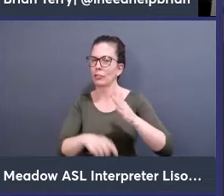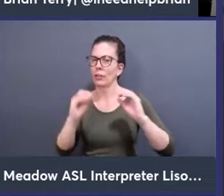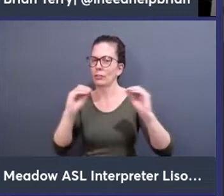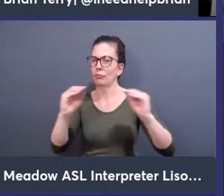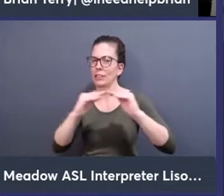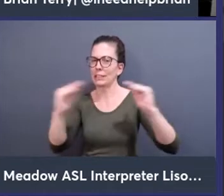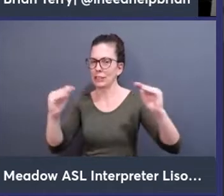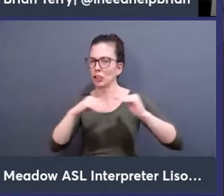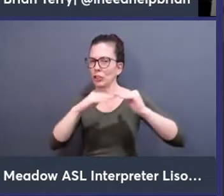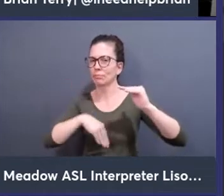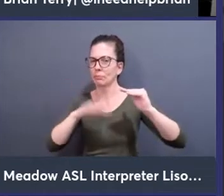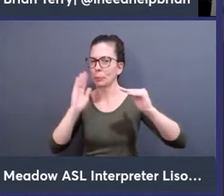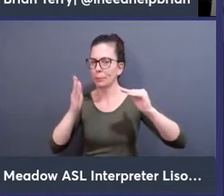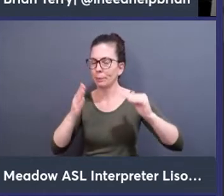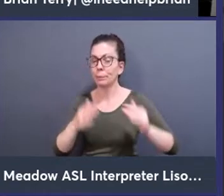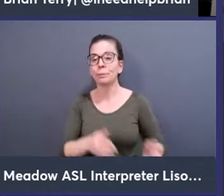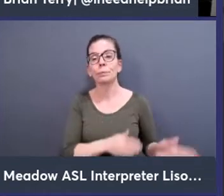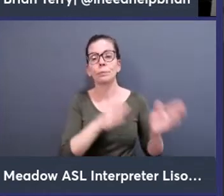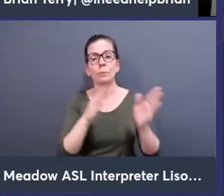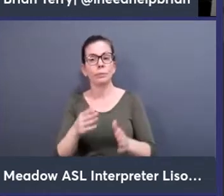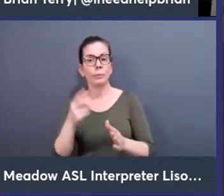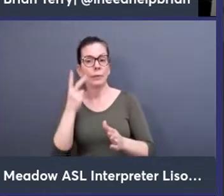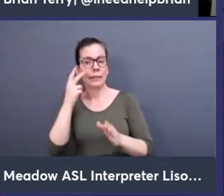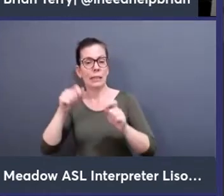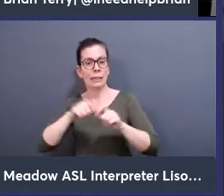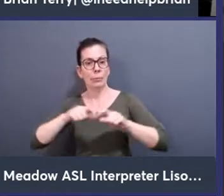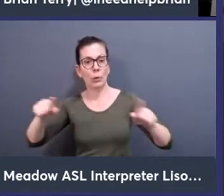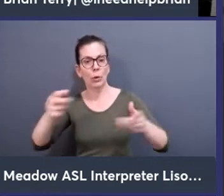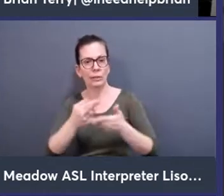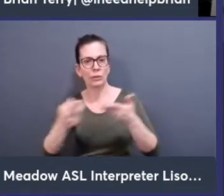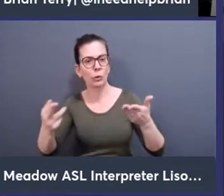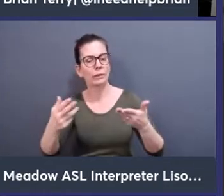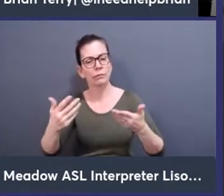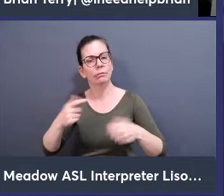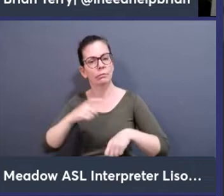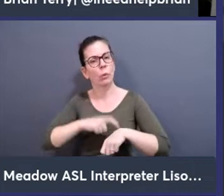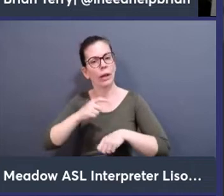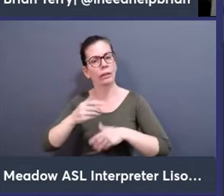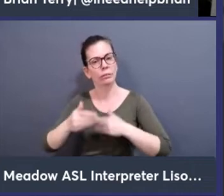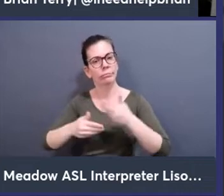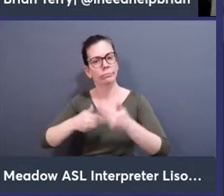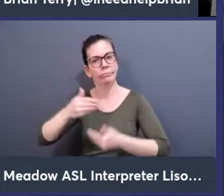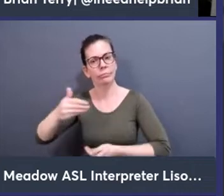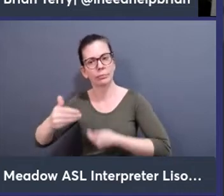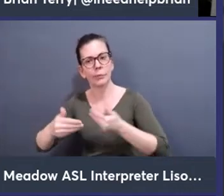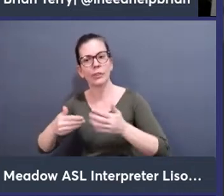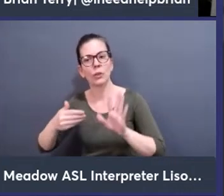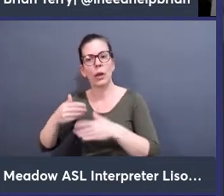As you can see, this deploying resources takes a while. I'm gonna jump to a different one.